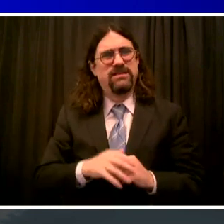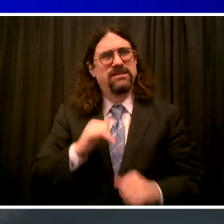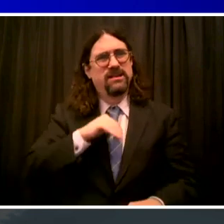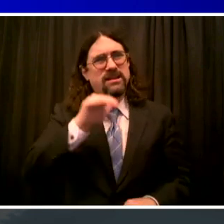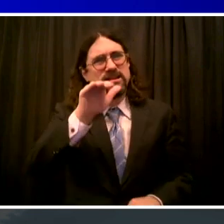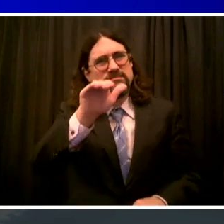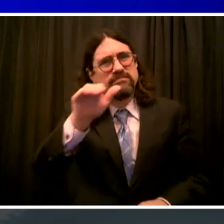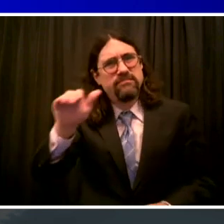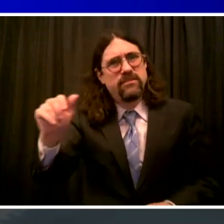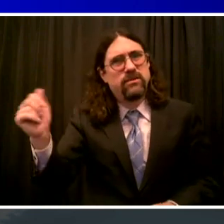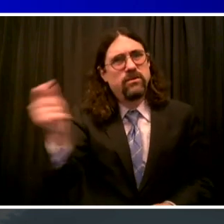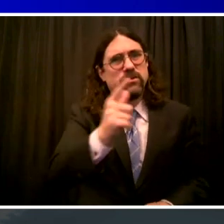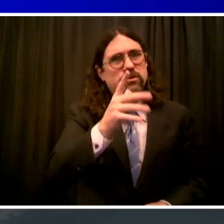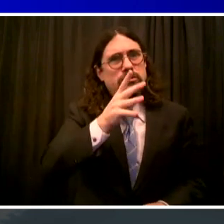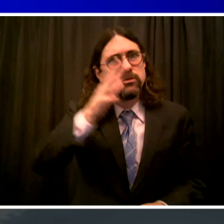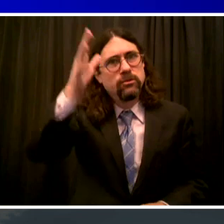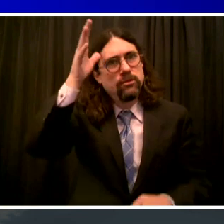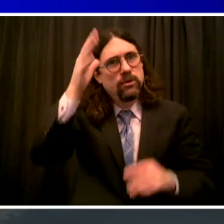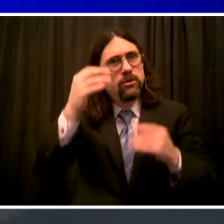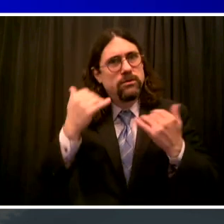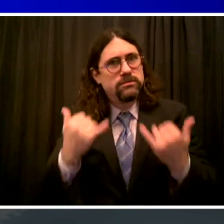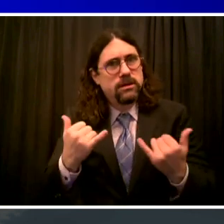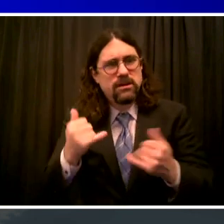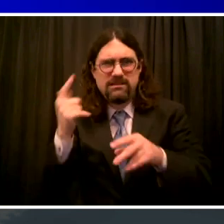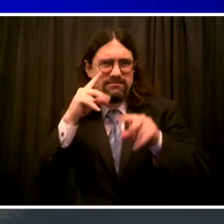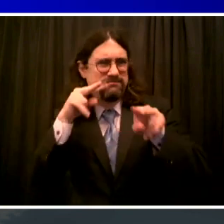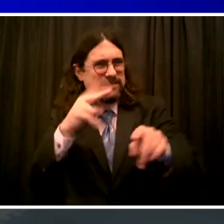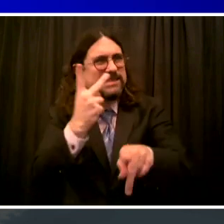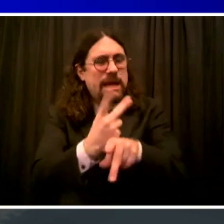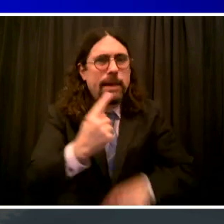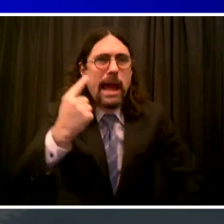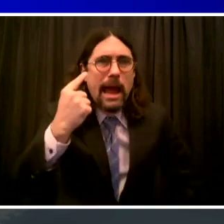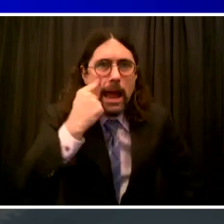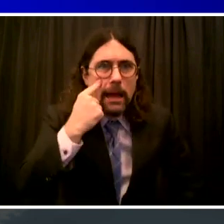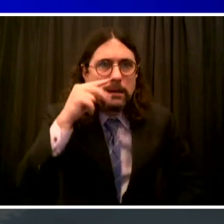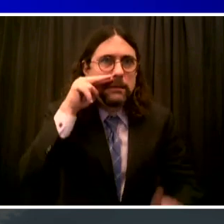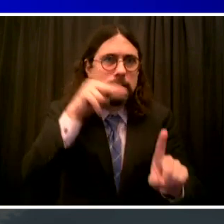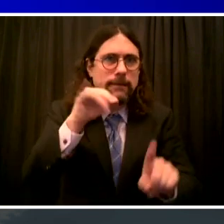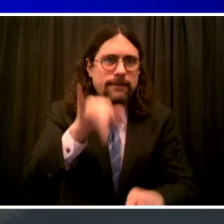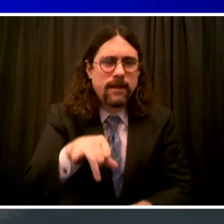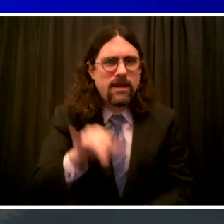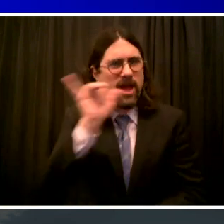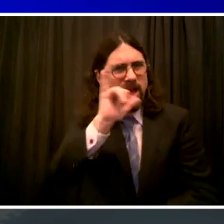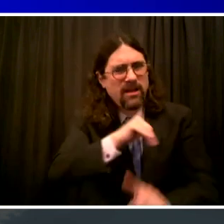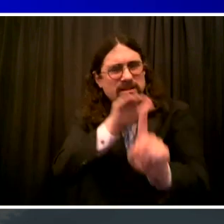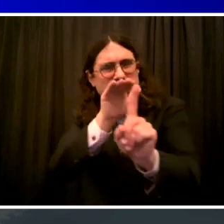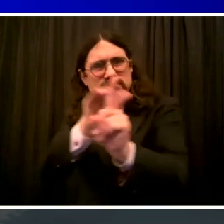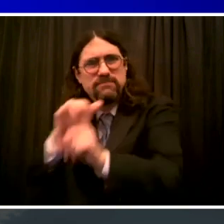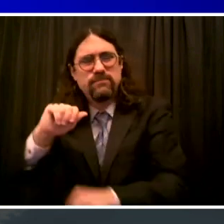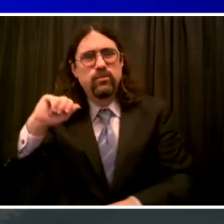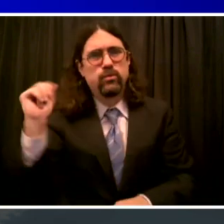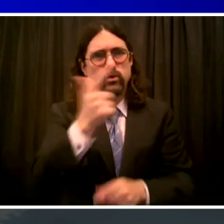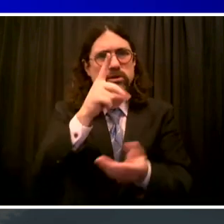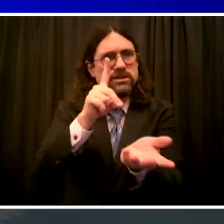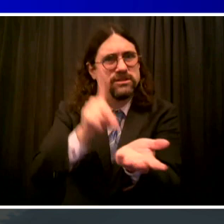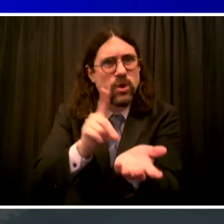BUT, AGAIN, THAT VIGILANCE IS CRUCIAL. IT'S CRUCIALN I THE WHOLE HEALTH CARE SYSTEM WHICH IS W OHYUR HEALTH